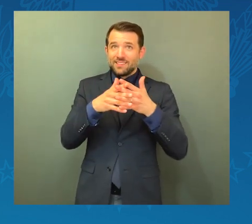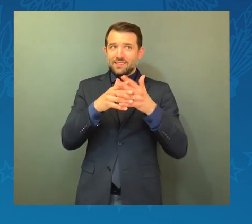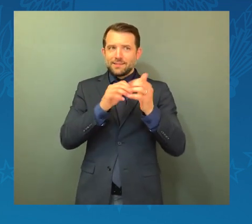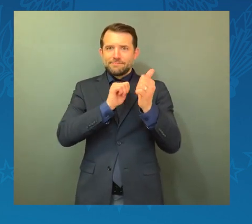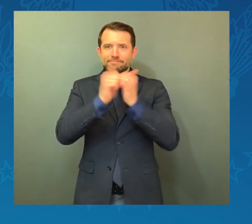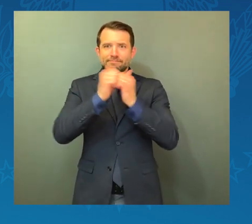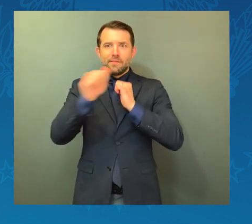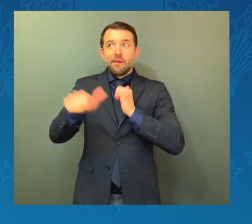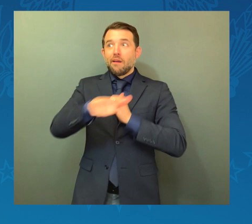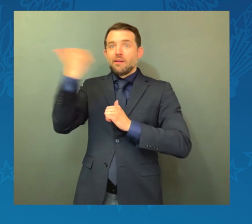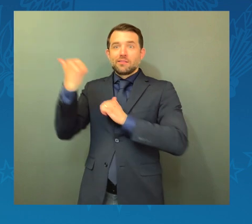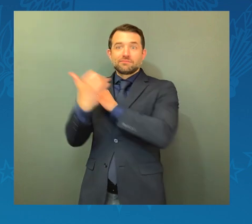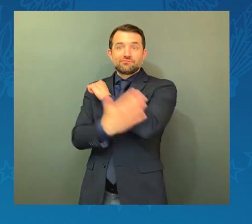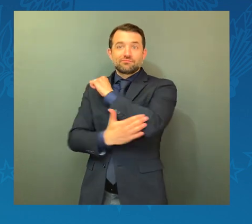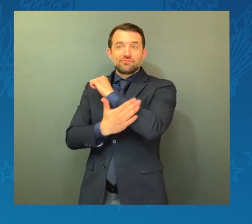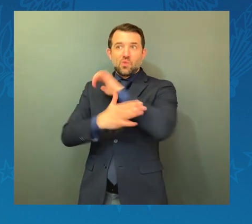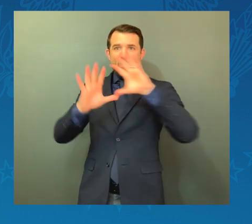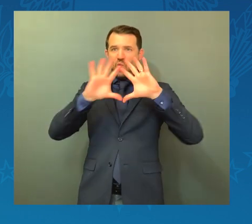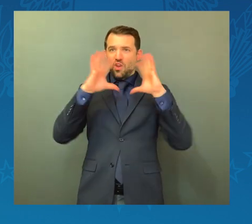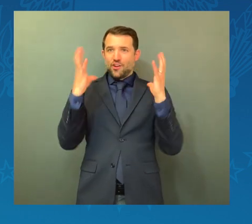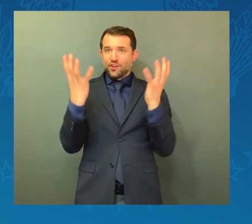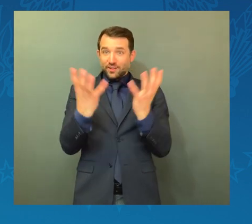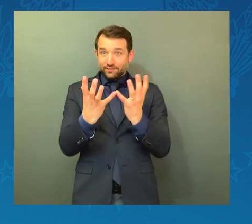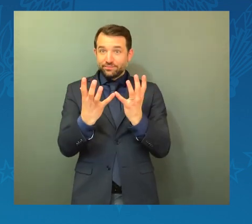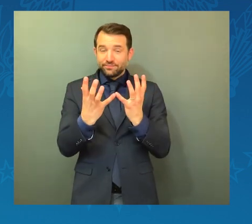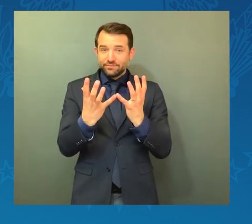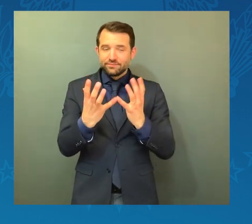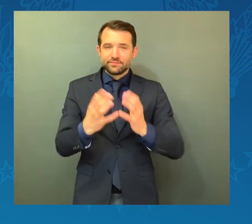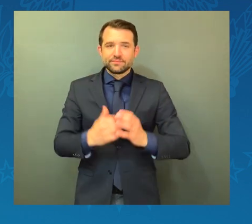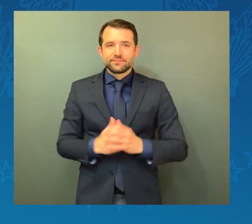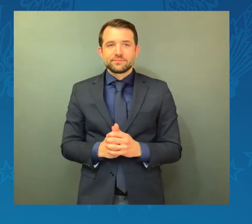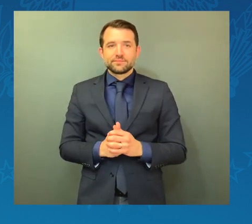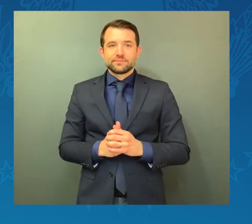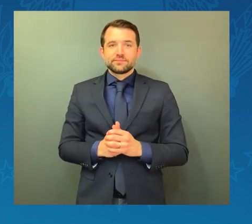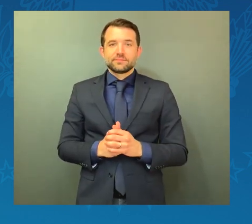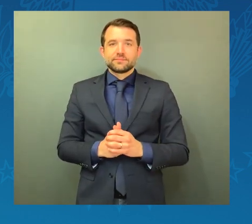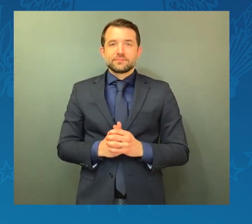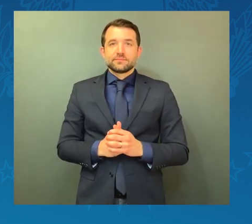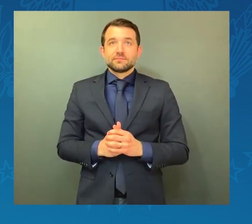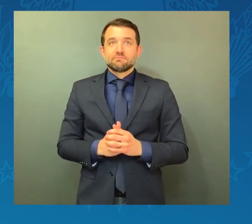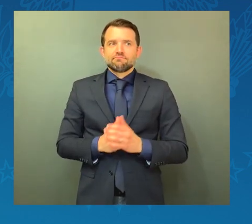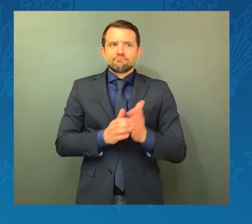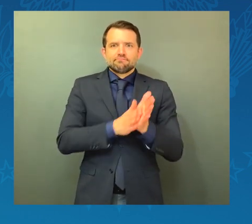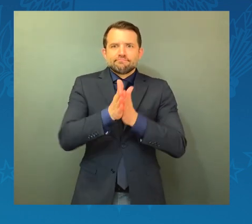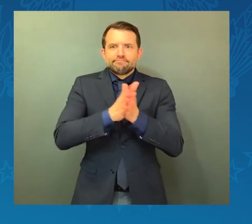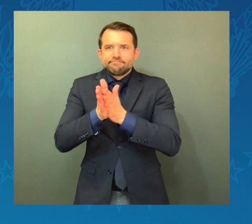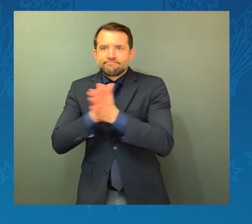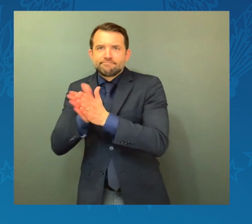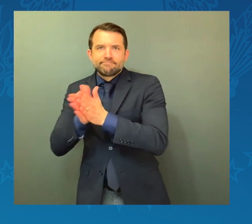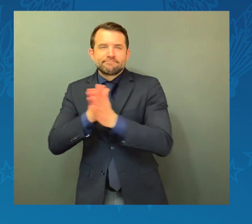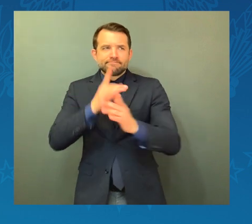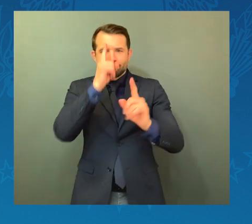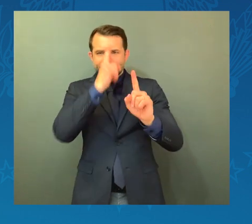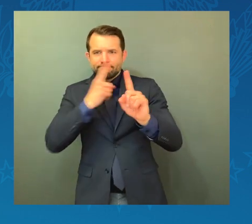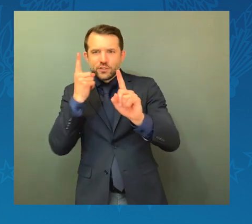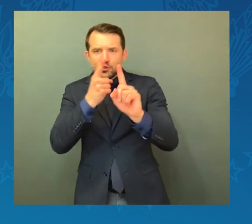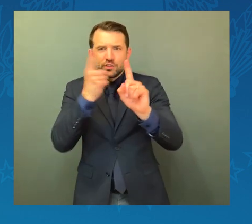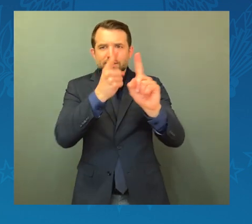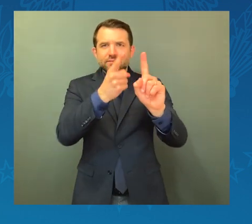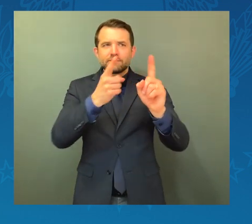And as you know, turning ambition and aspiration into action often requires capital --